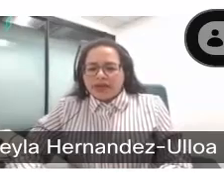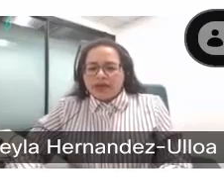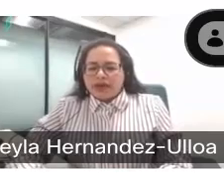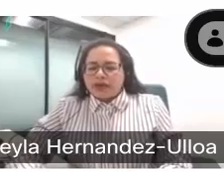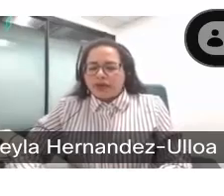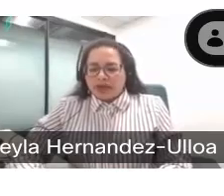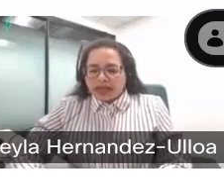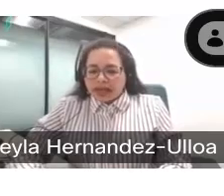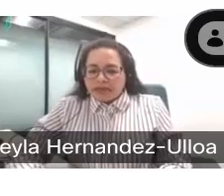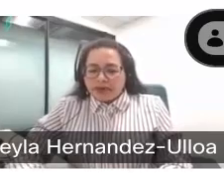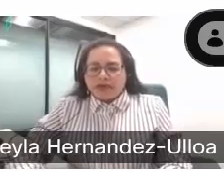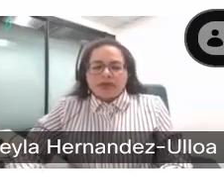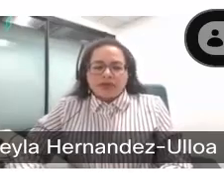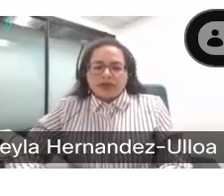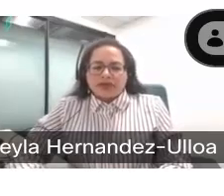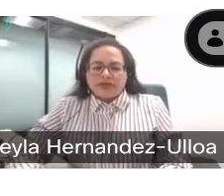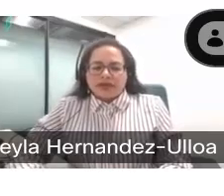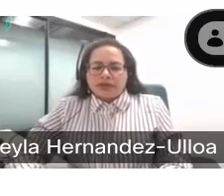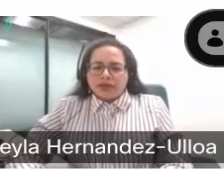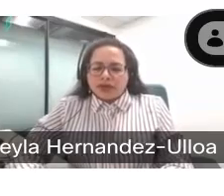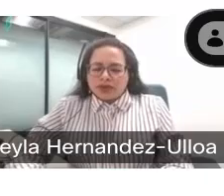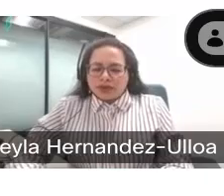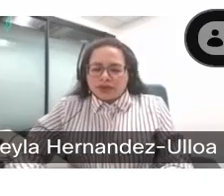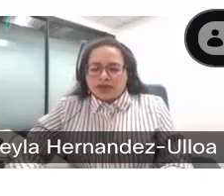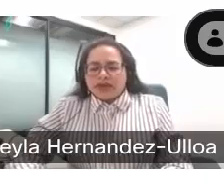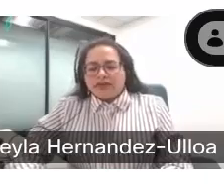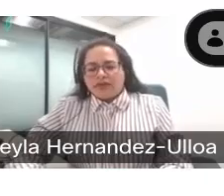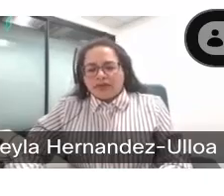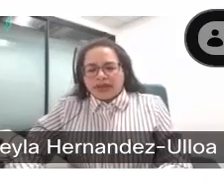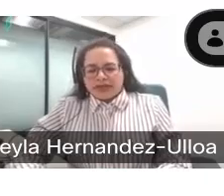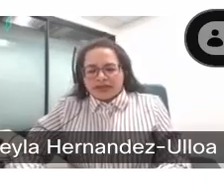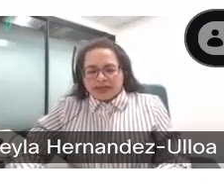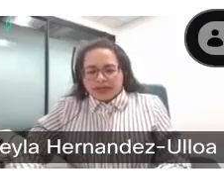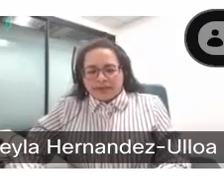We do want to do a recap of the resources available to consumers from the FCC.